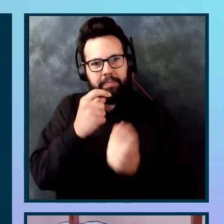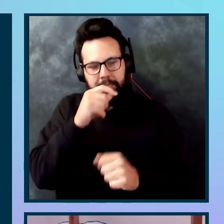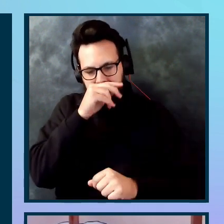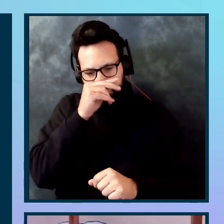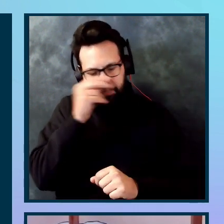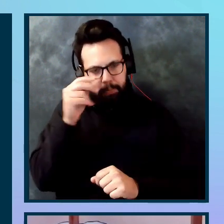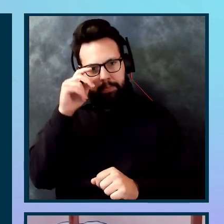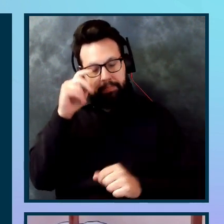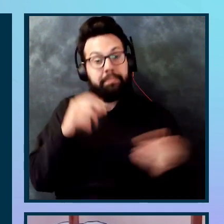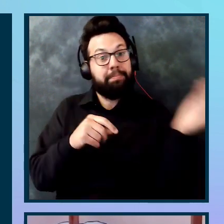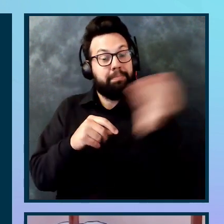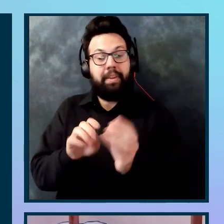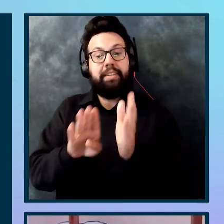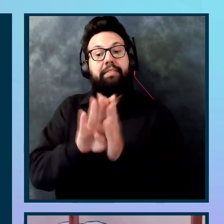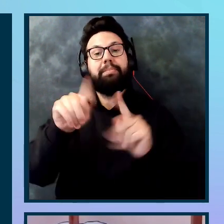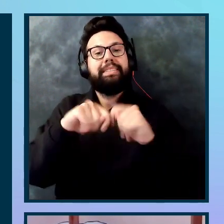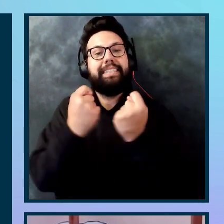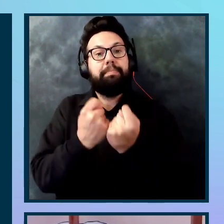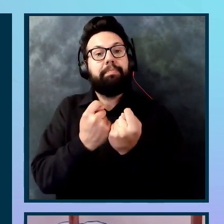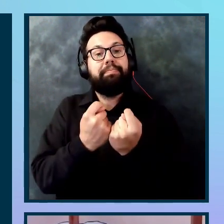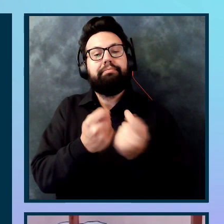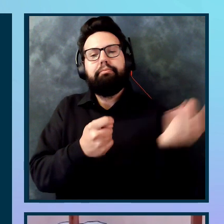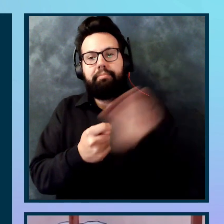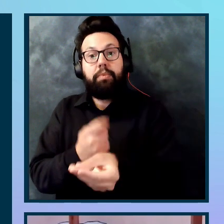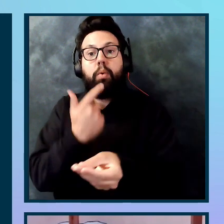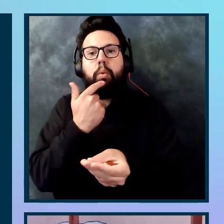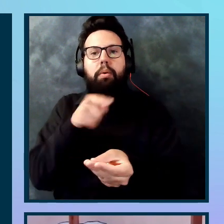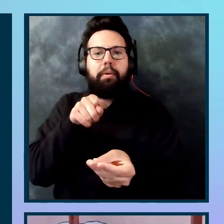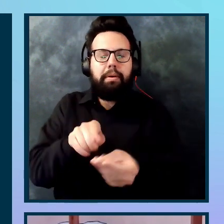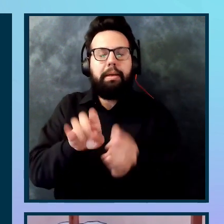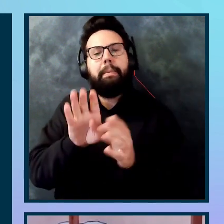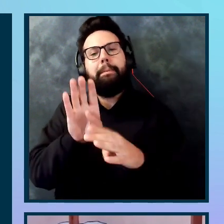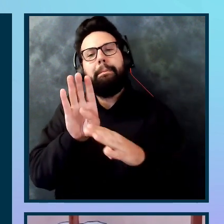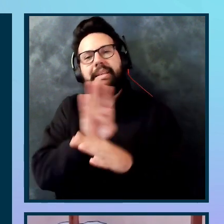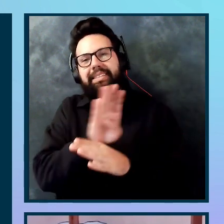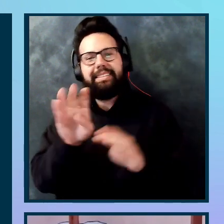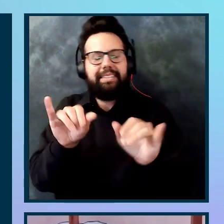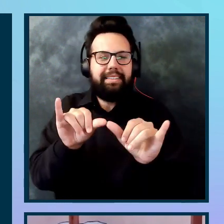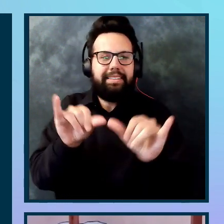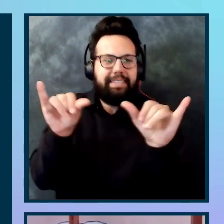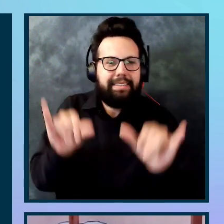usually a business system analyst, but it could be anyone, so there's this analyst who takes that design,